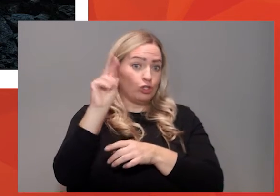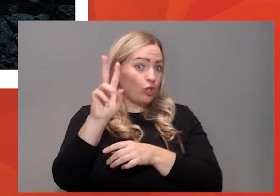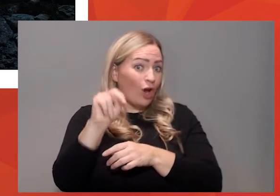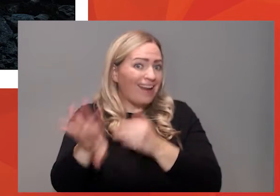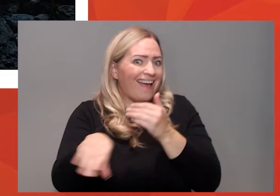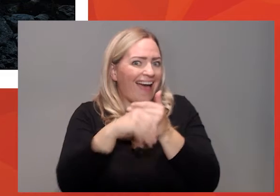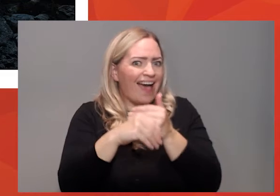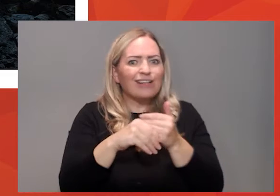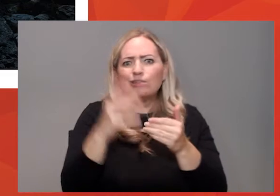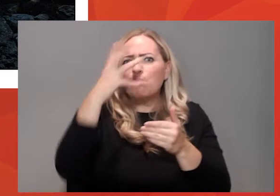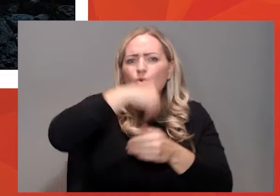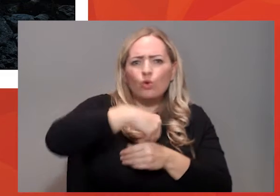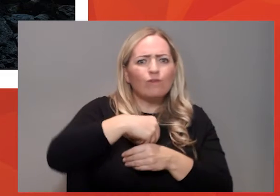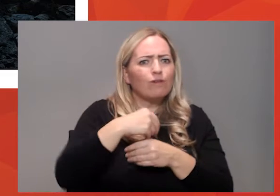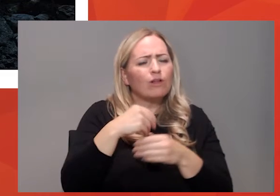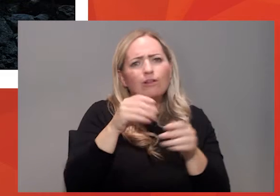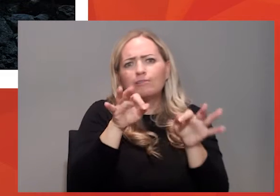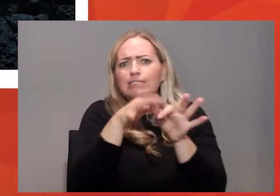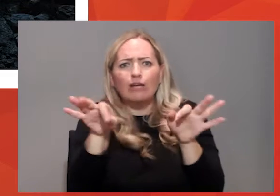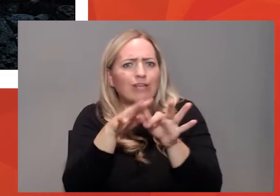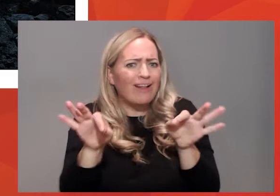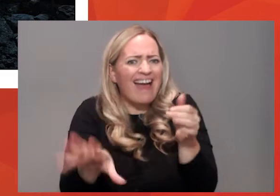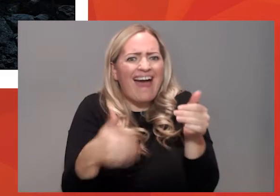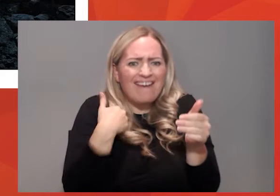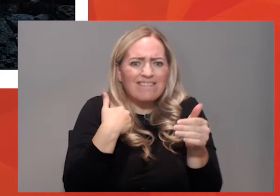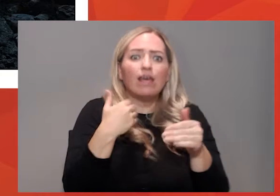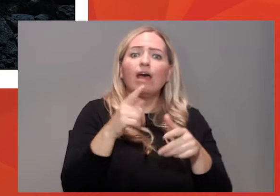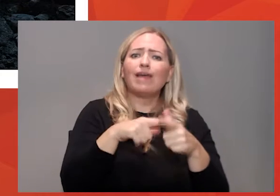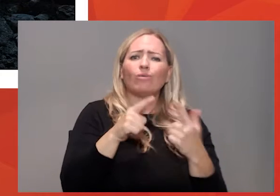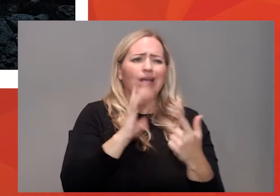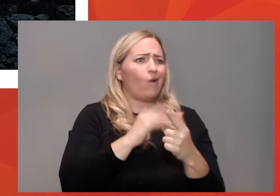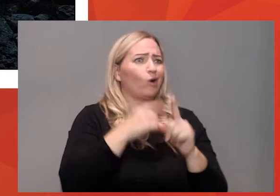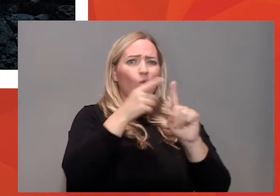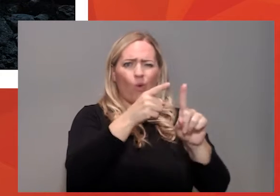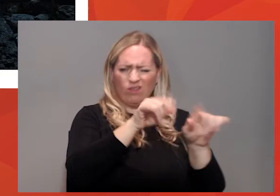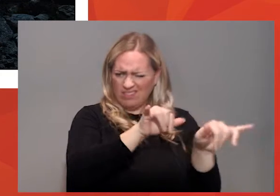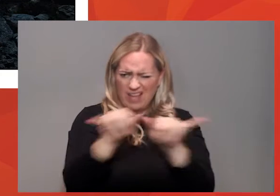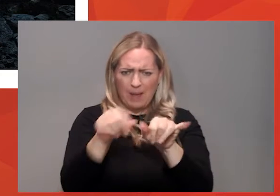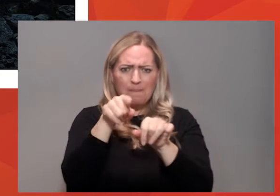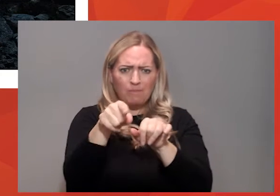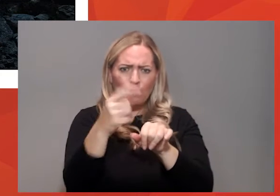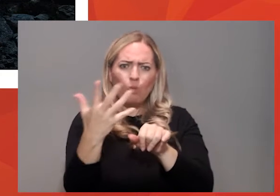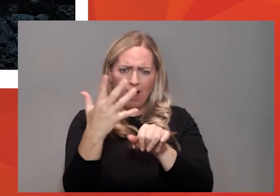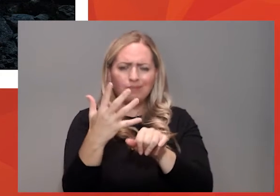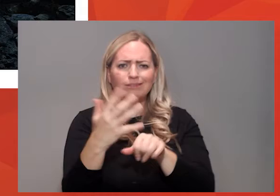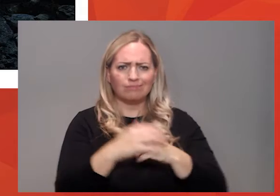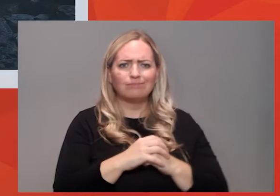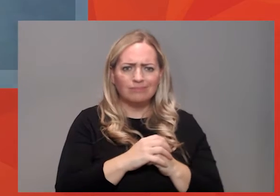in their beautiful and lovely way. And that was kind of our goal, what we want to reach as well.